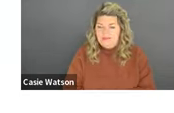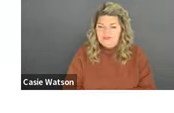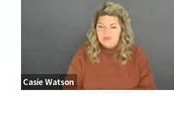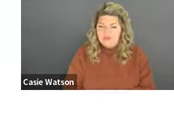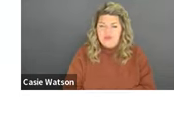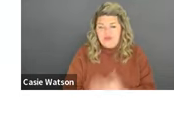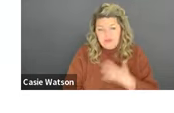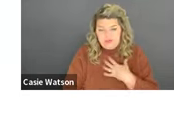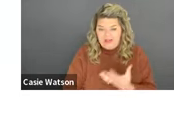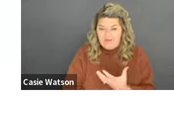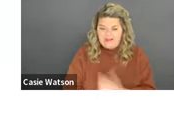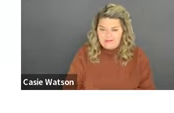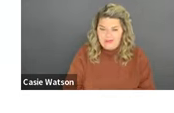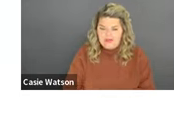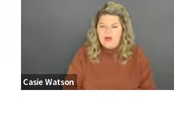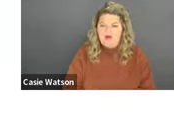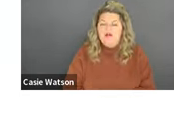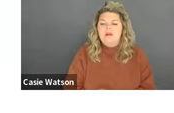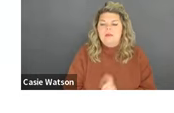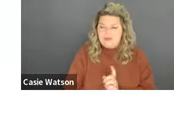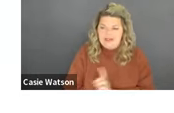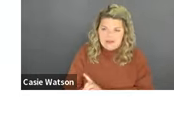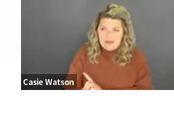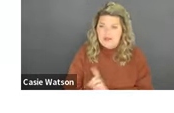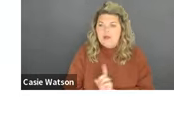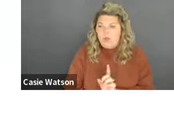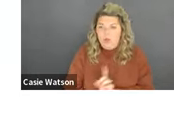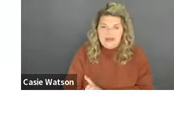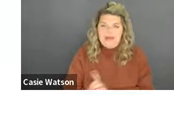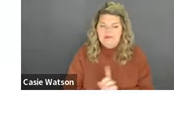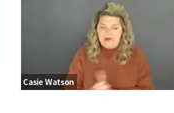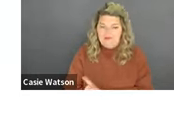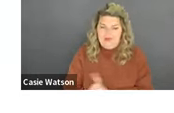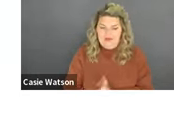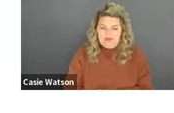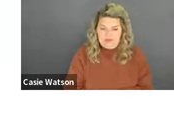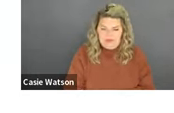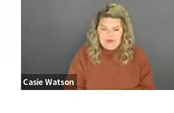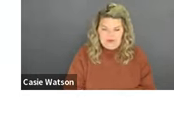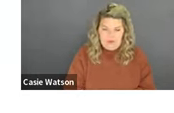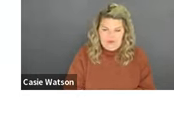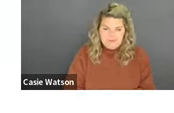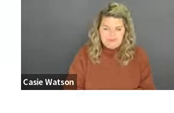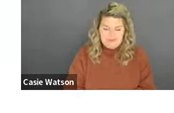And make sure you yourself, as a speaker, aren't repeatedly walking in front of the interpreter as well.